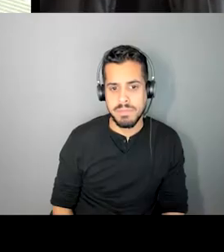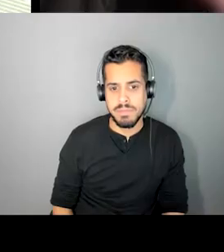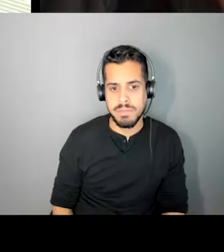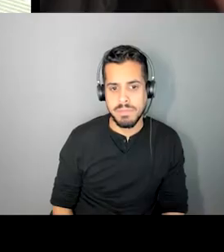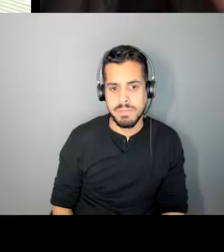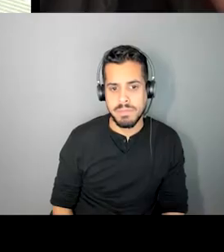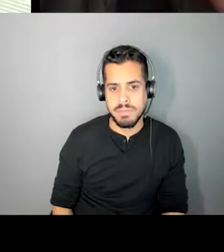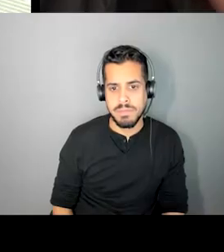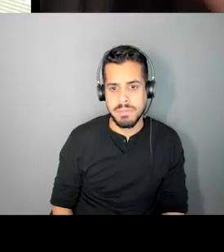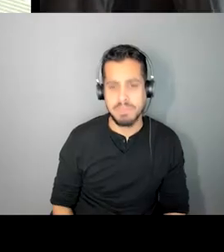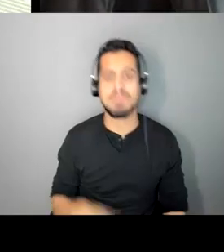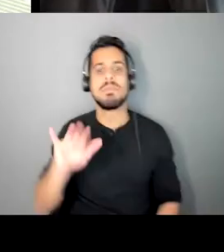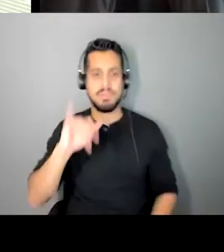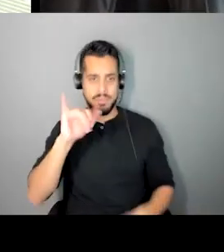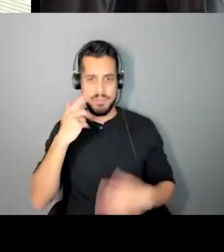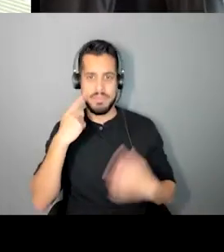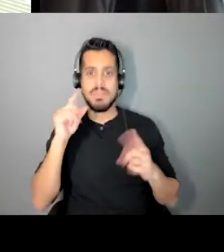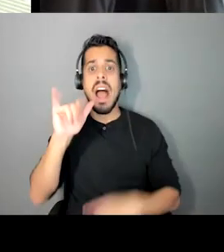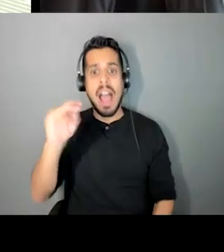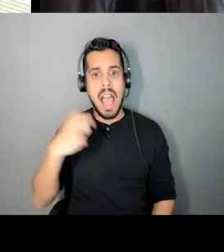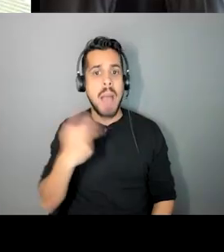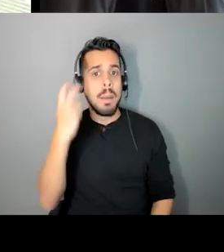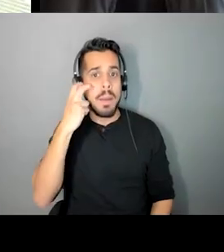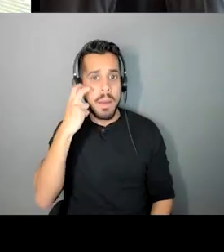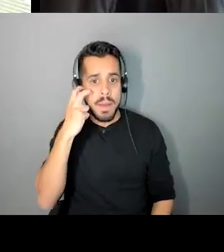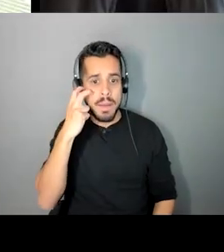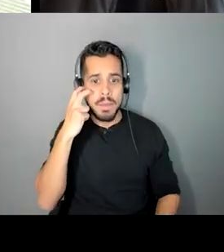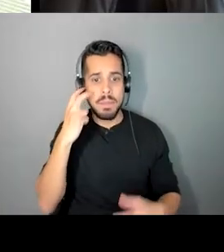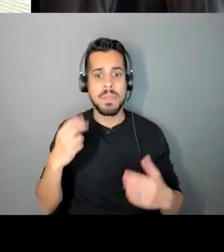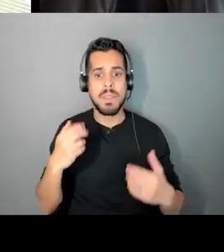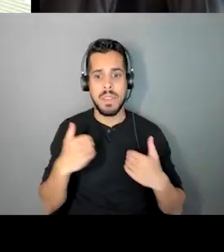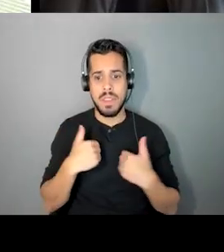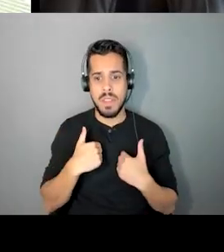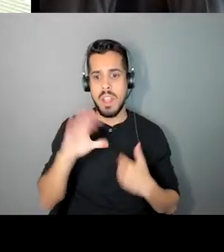[Ian in video] Hi, I'm Ian. I'm legally blind with ocular albinism and live in Denver, Colorado,